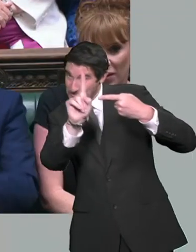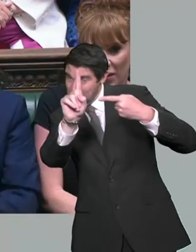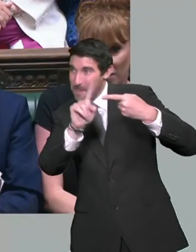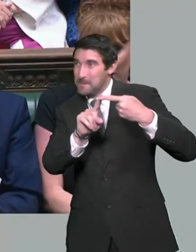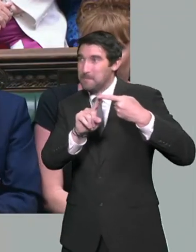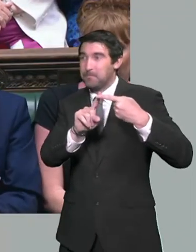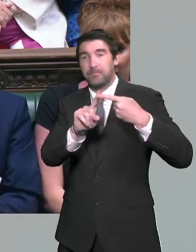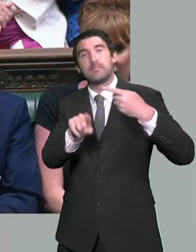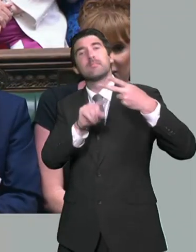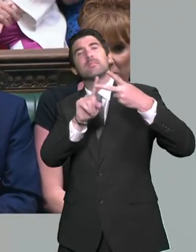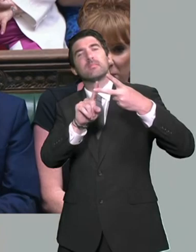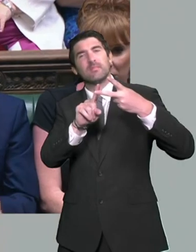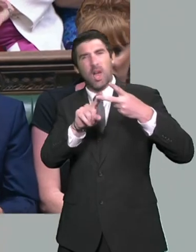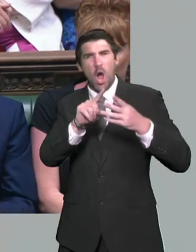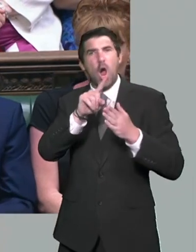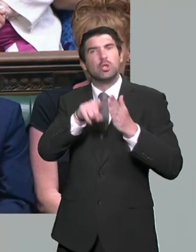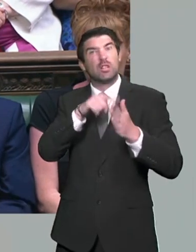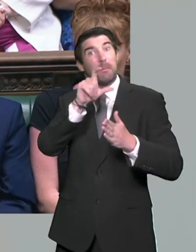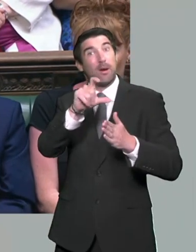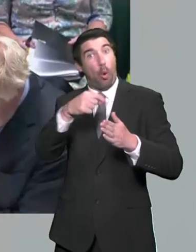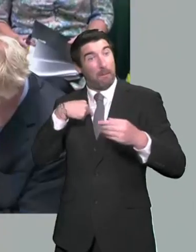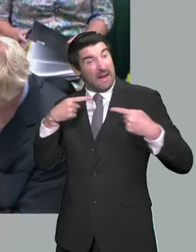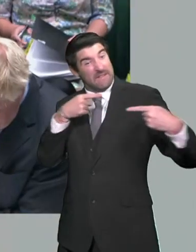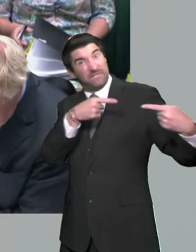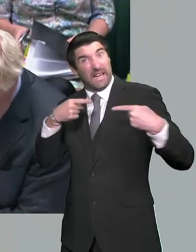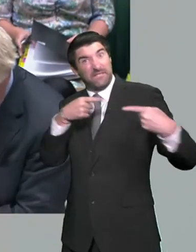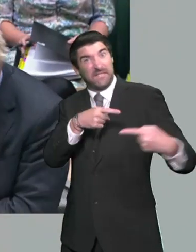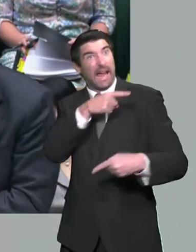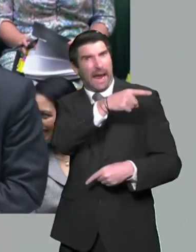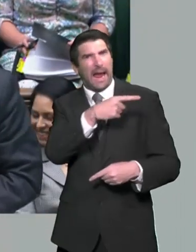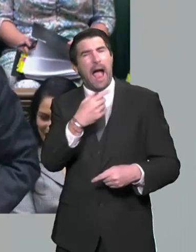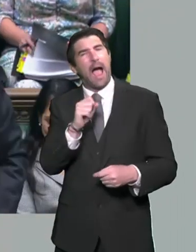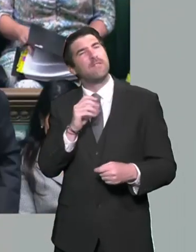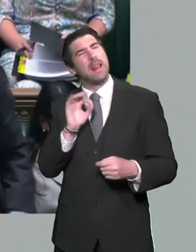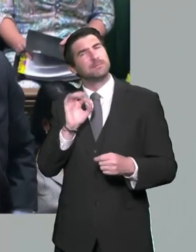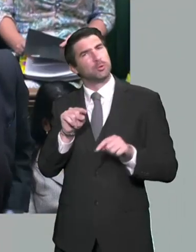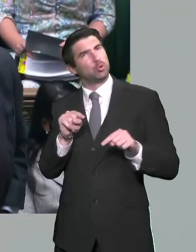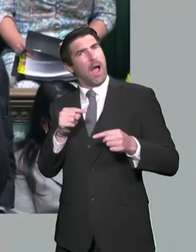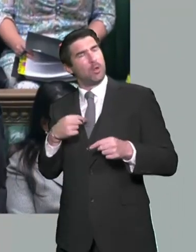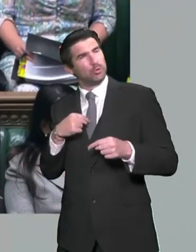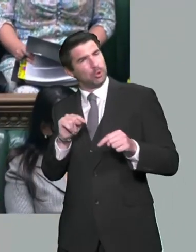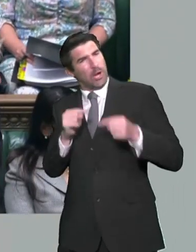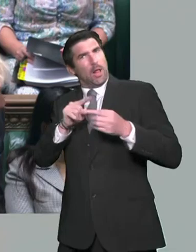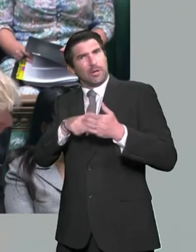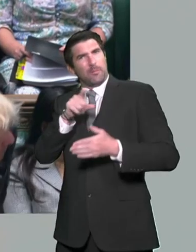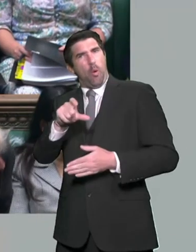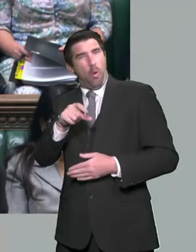Member for Islington North is relatively dynamic by comparison with the right hon. and learned Gentleman. Dynamic and coherent—[Interruption.] Mr Speaker Order.